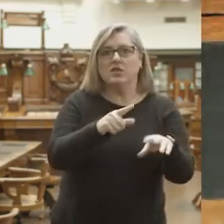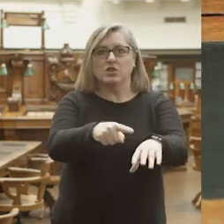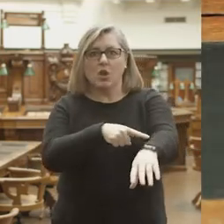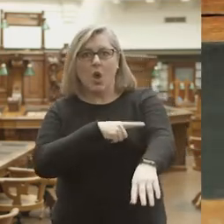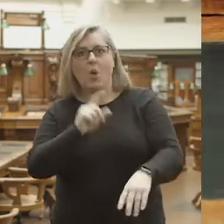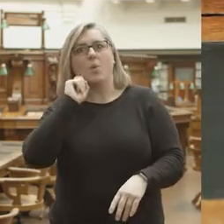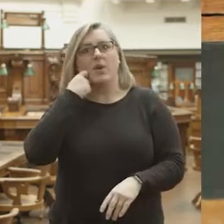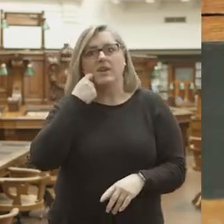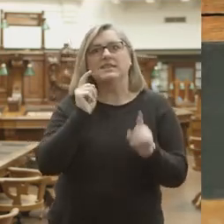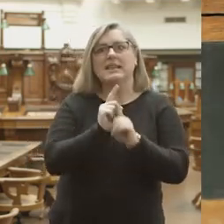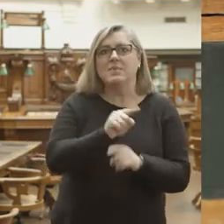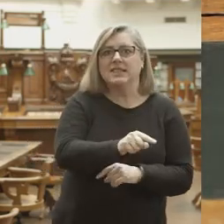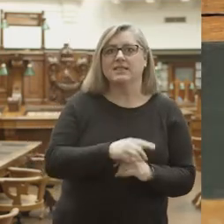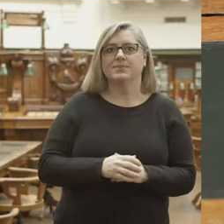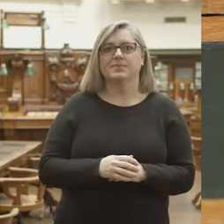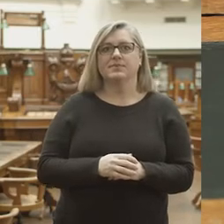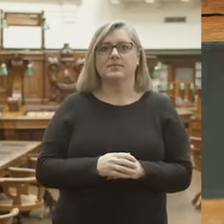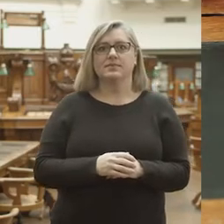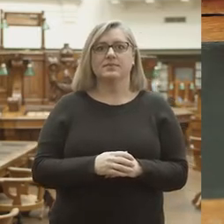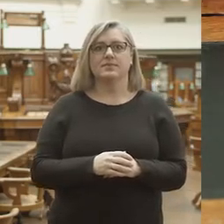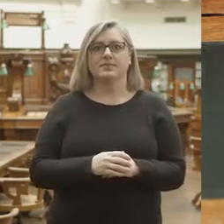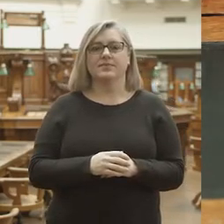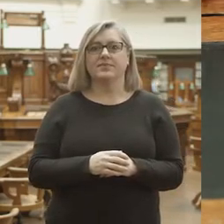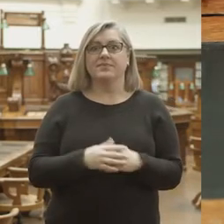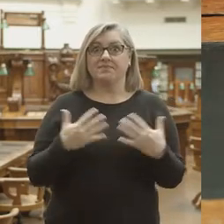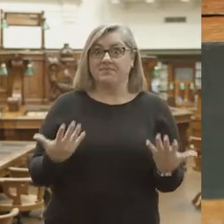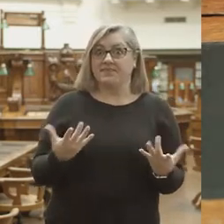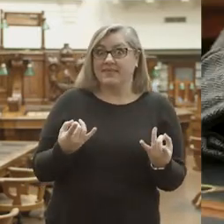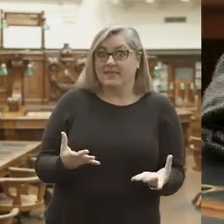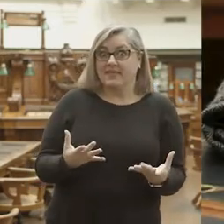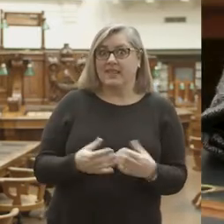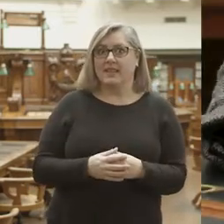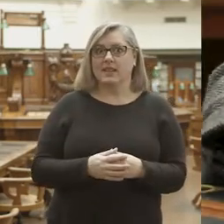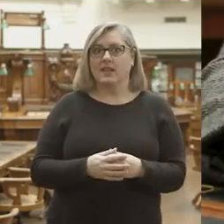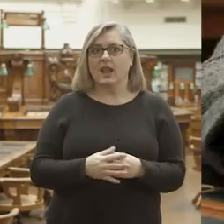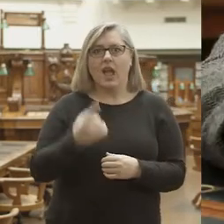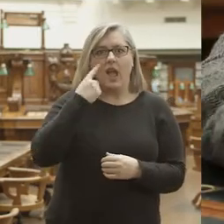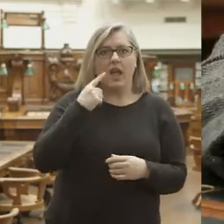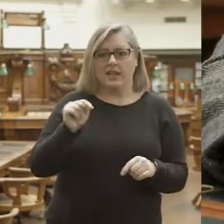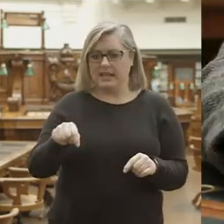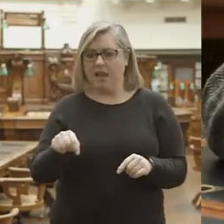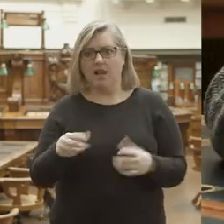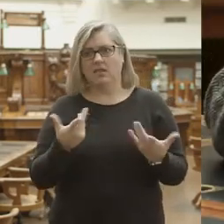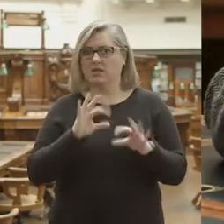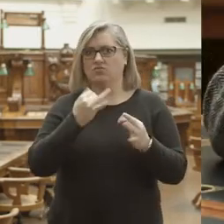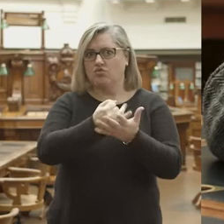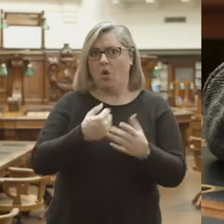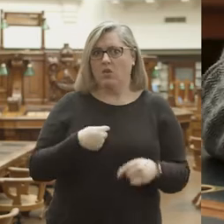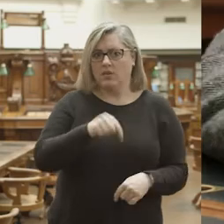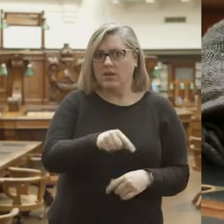just like that. Here we go. Now, if you said it's here you're wrong if you said it's here you're wrong, if